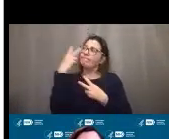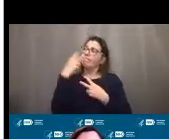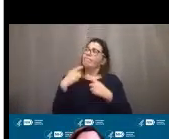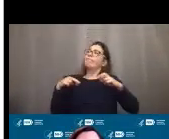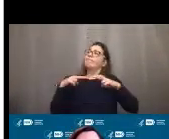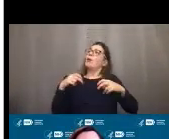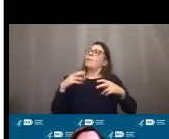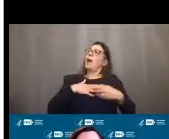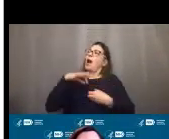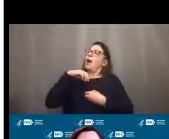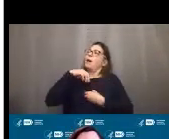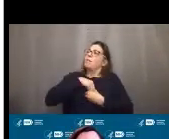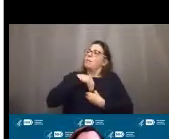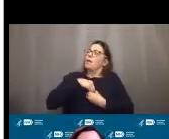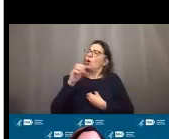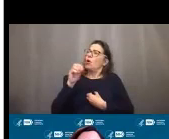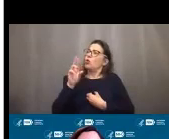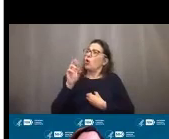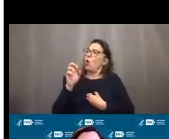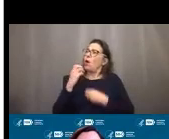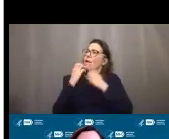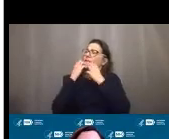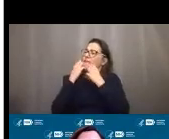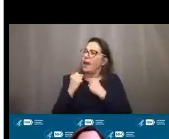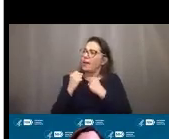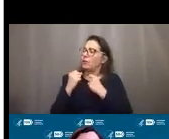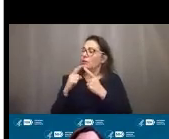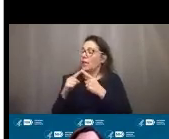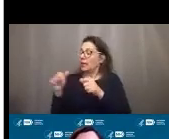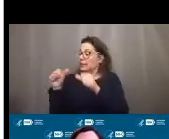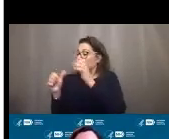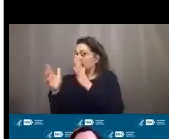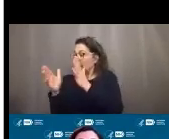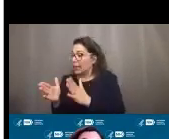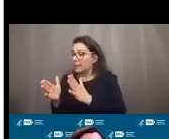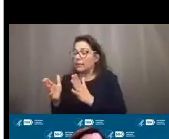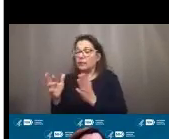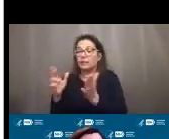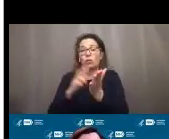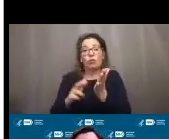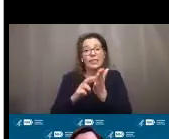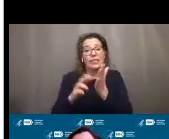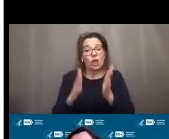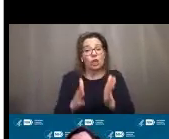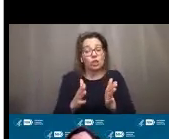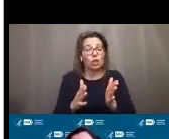but I realize this is very important in any career and particularly in the laboratory,